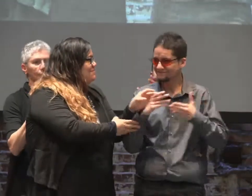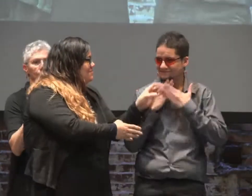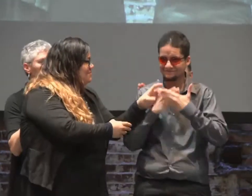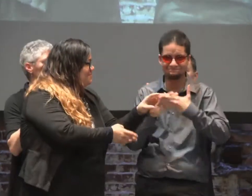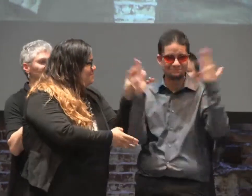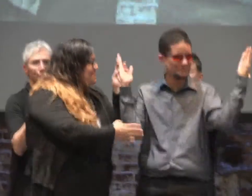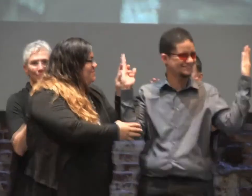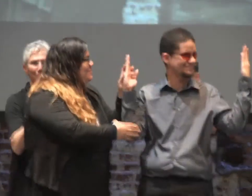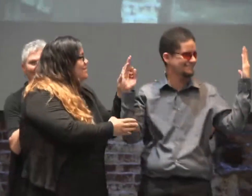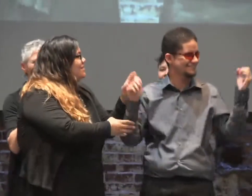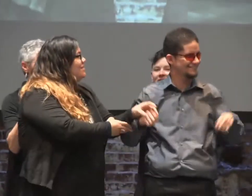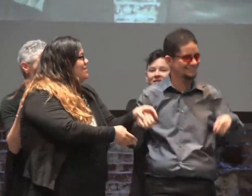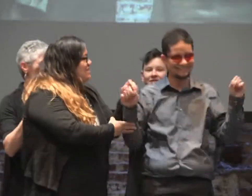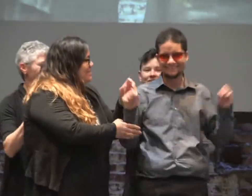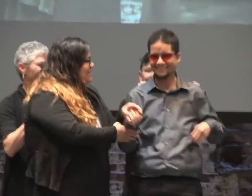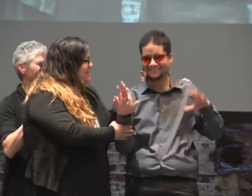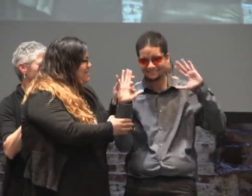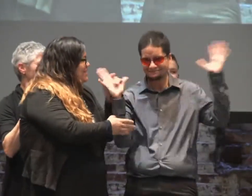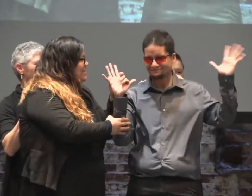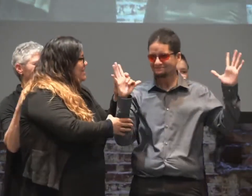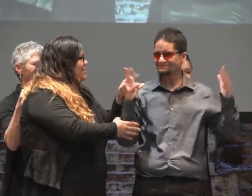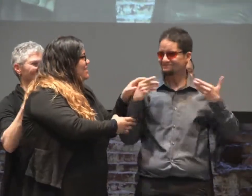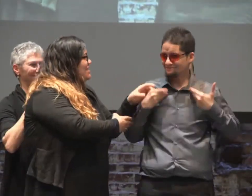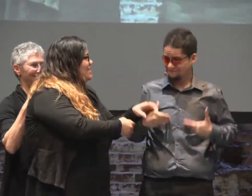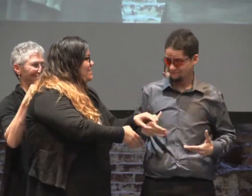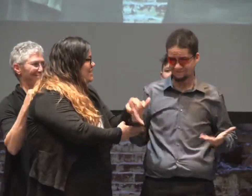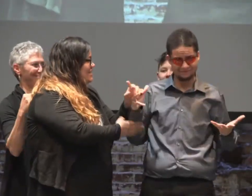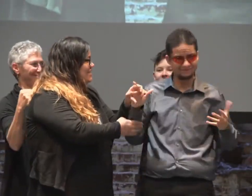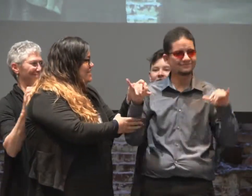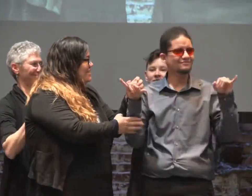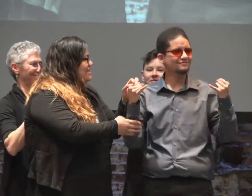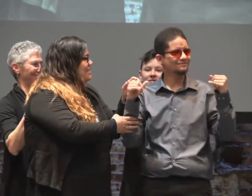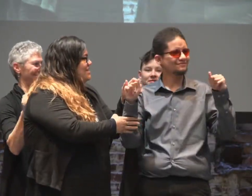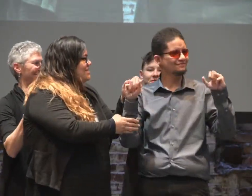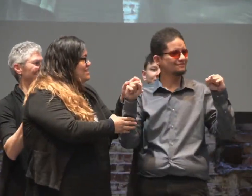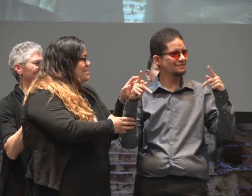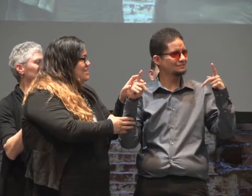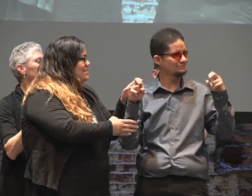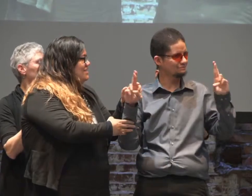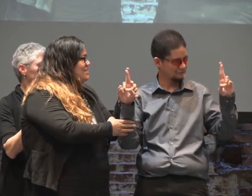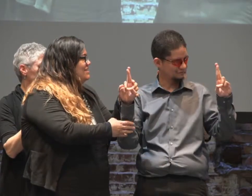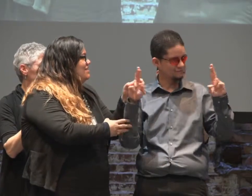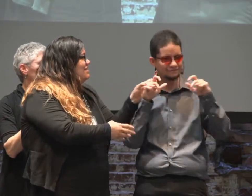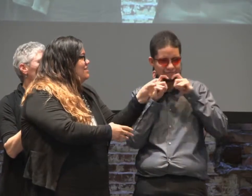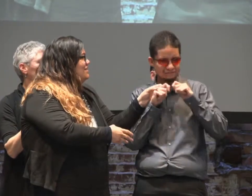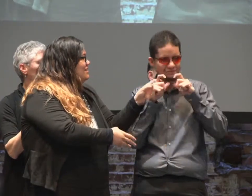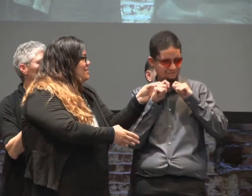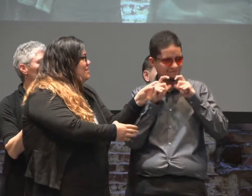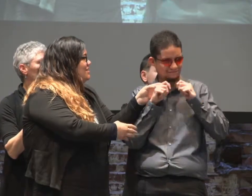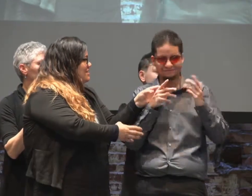everyone happy to be here? [Jasper Interpreter] Good morning, I'm Jasper.